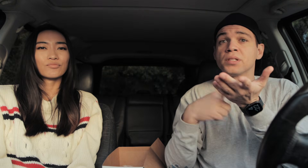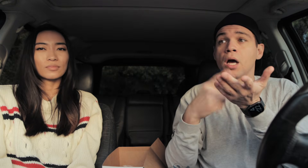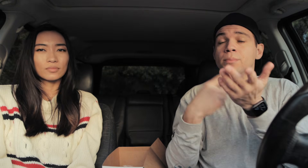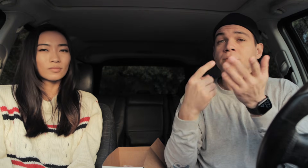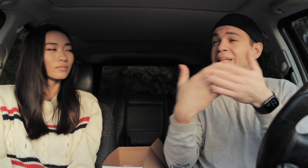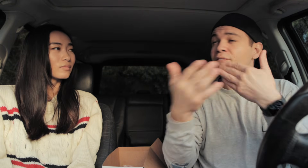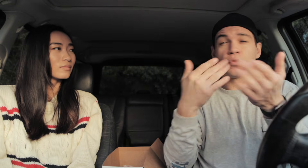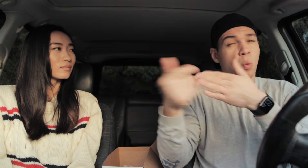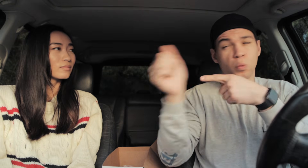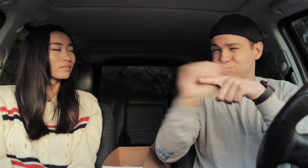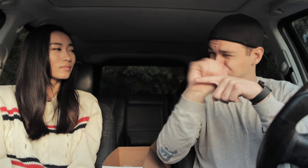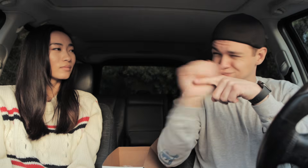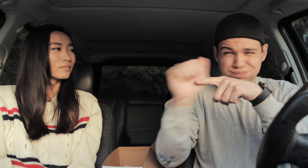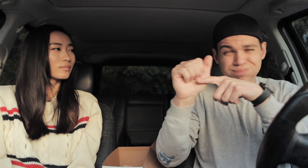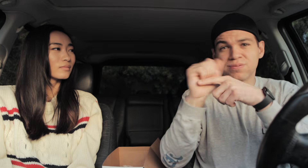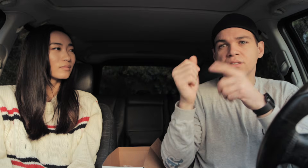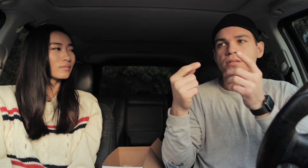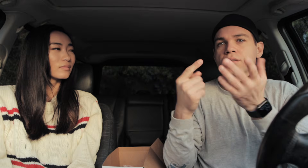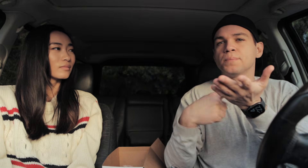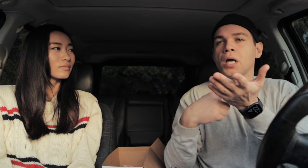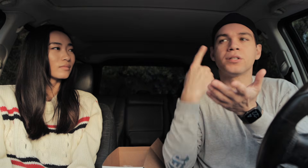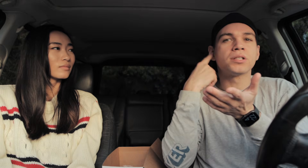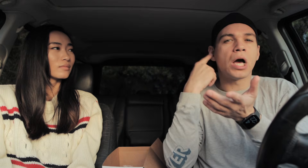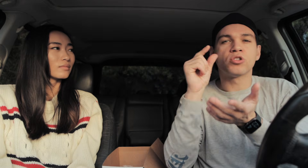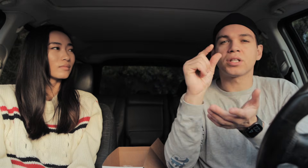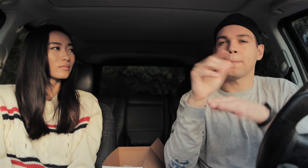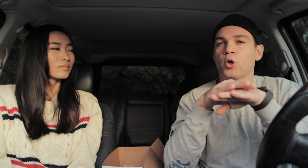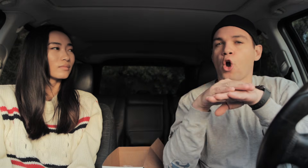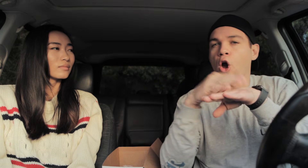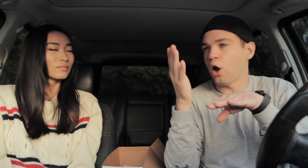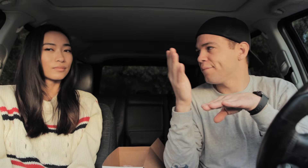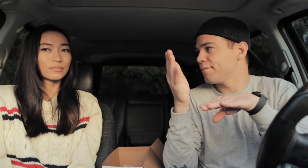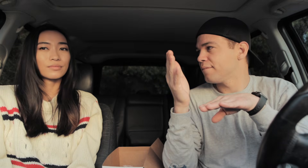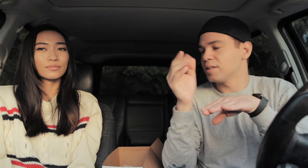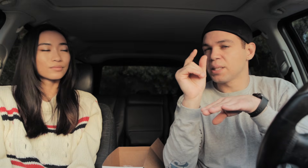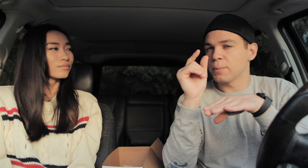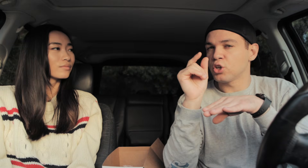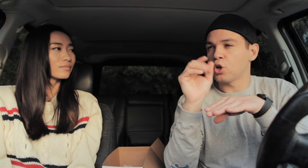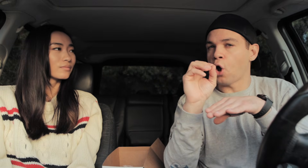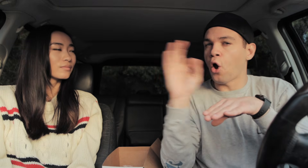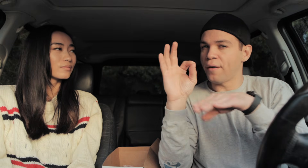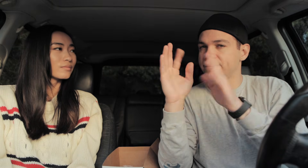sometimes even though they train hard sometimes it sounds a little off a little off